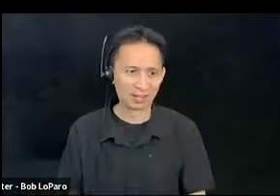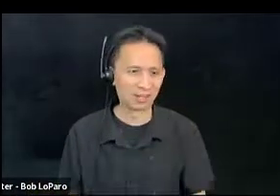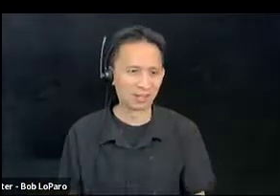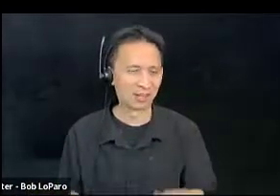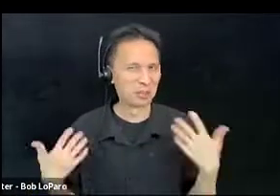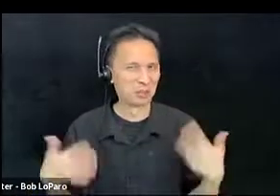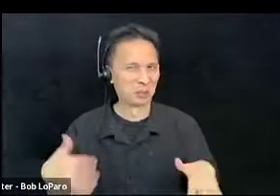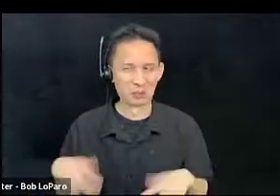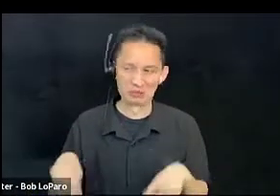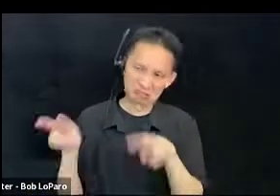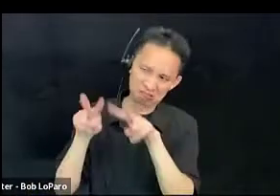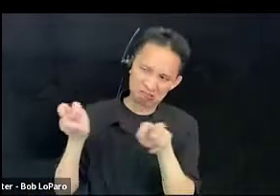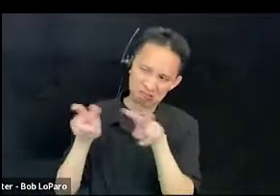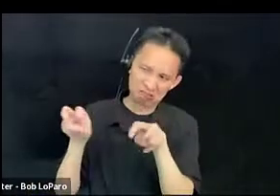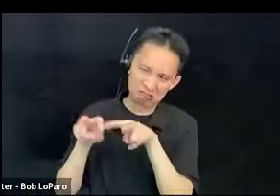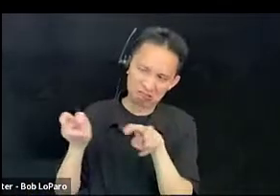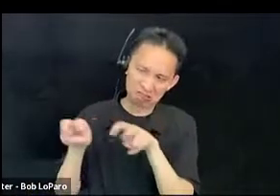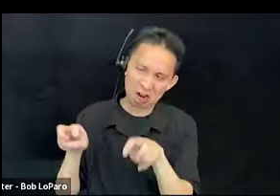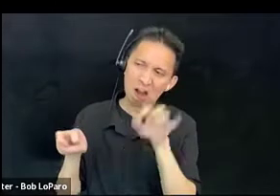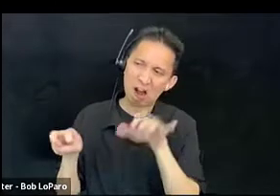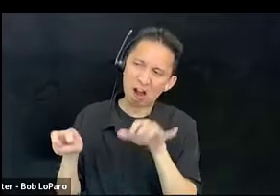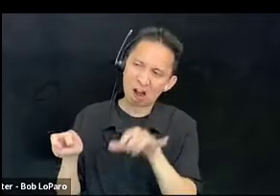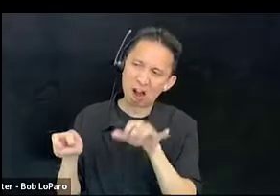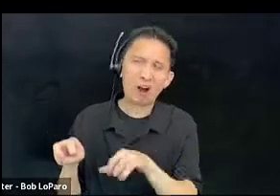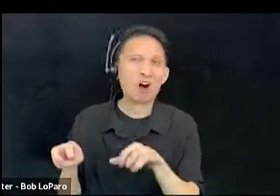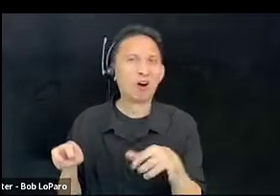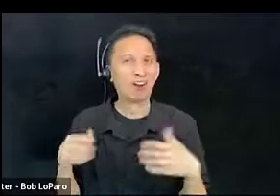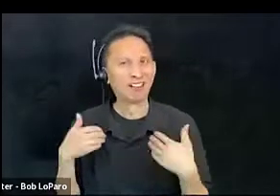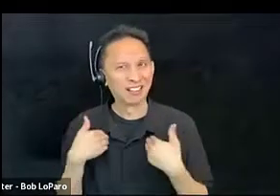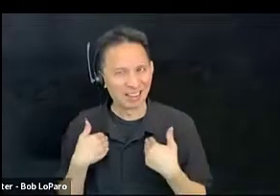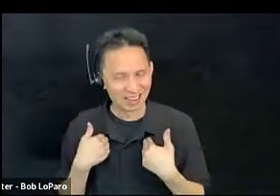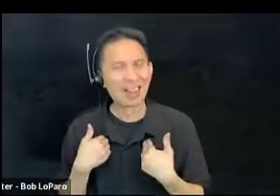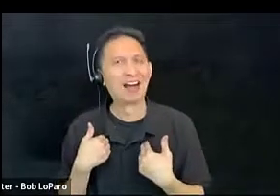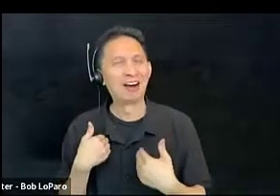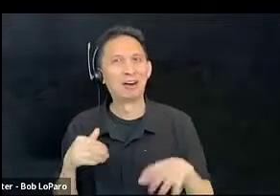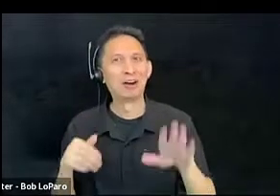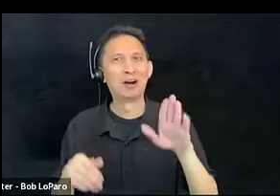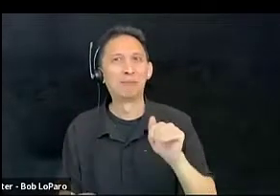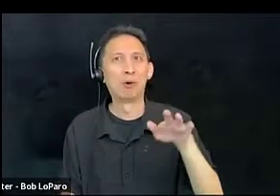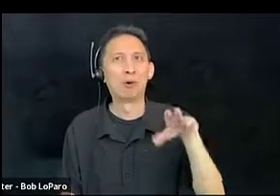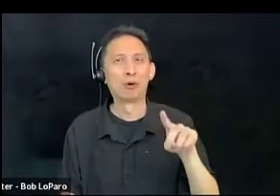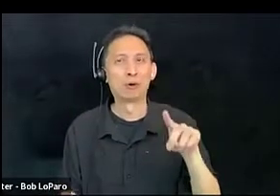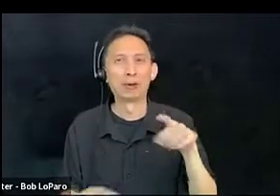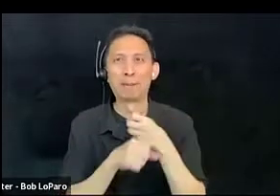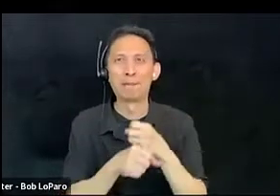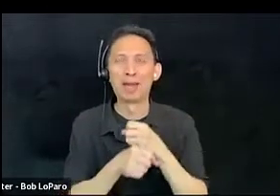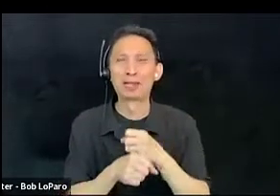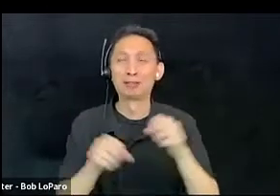Yup. That's the symbol for shadow. Imagine that they have a Boardmaker symbol for shadow. Maybe it's late afternoon too.